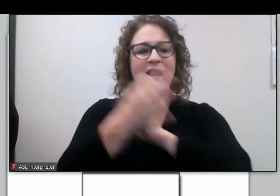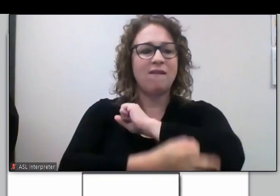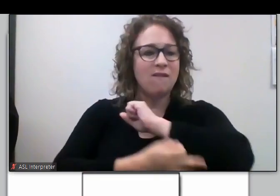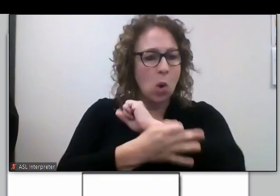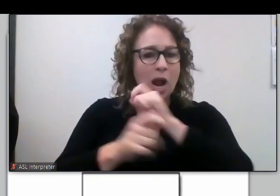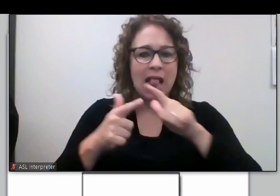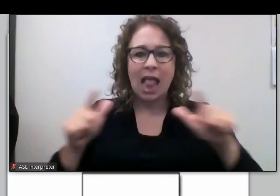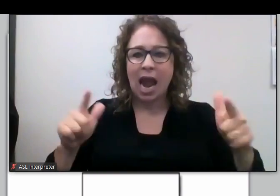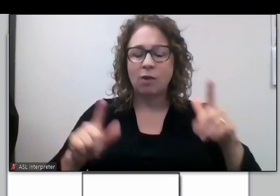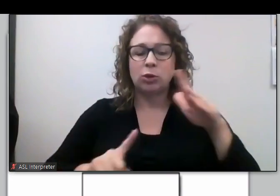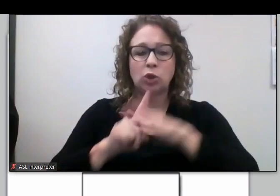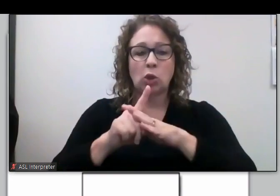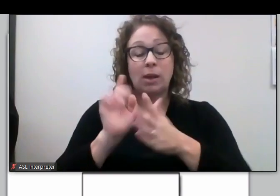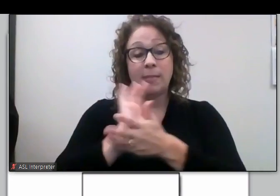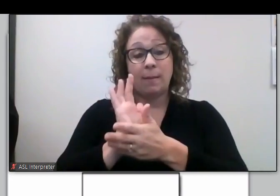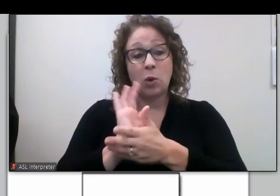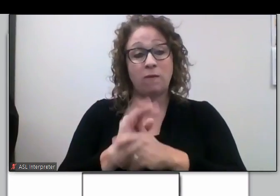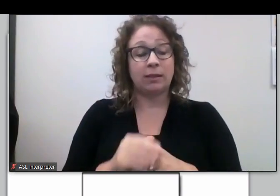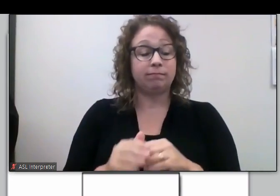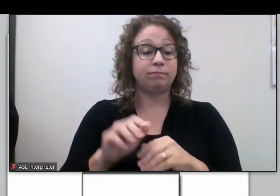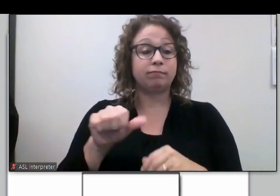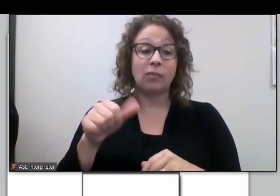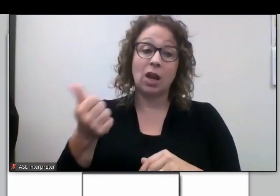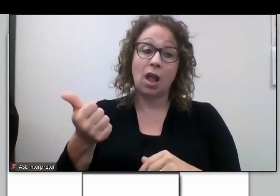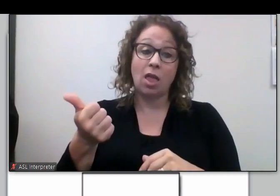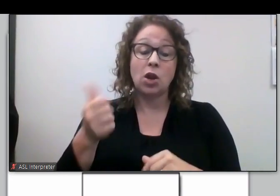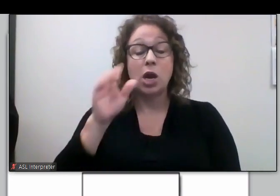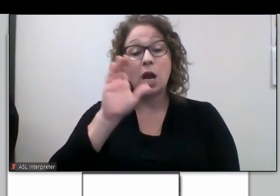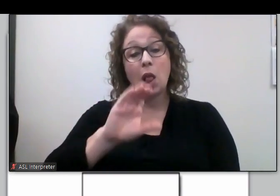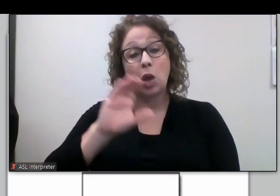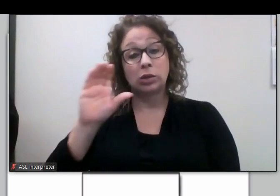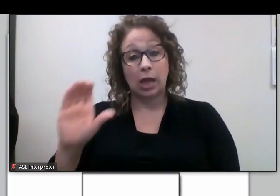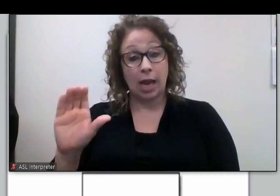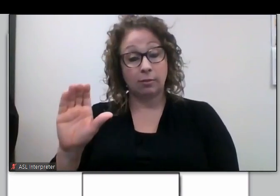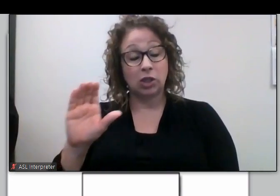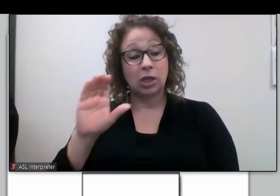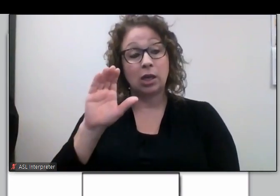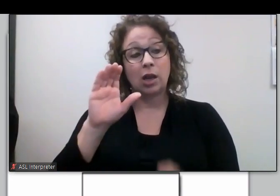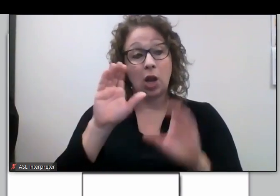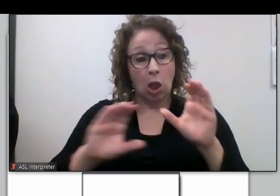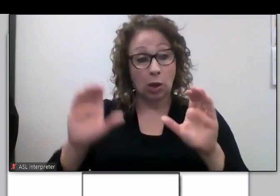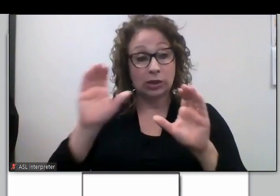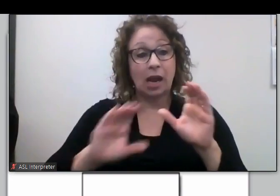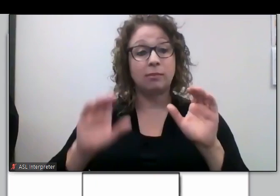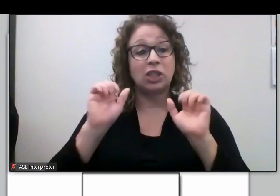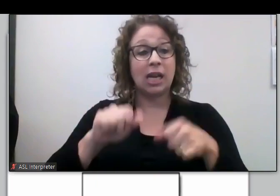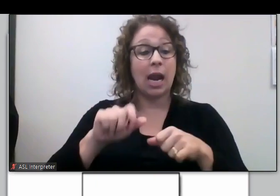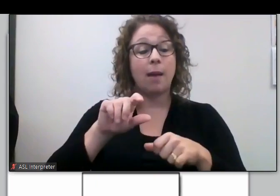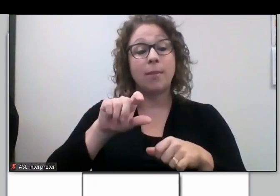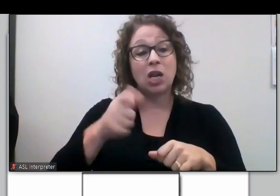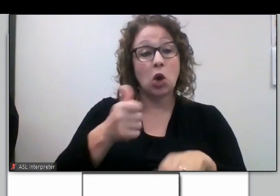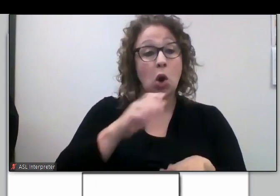On the other hand, closed captions can be turned on and off by the viewer